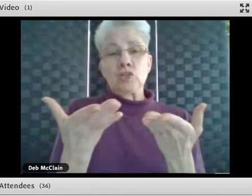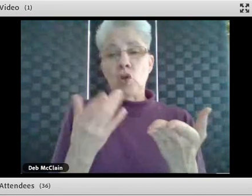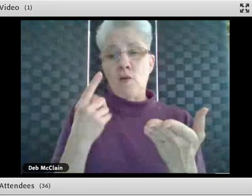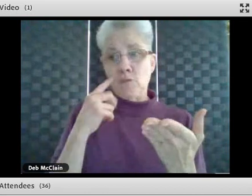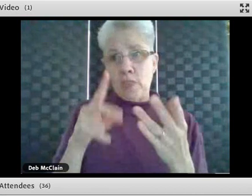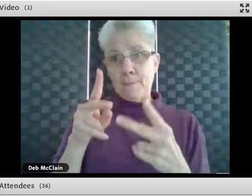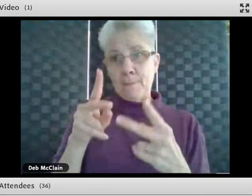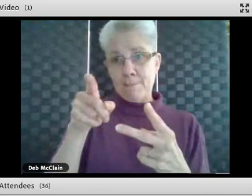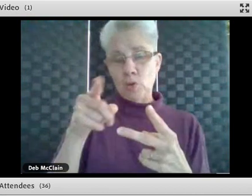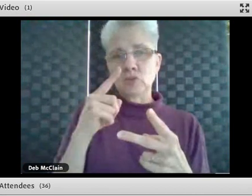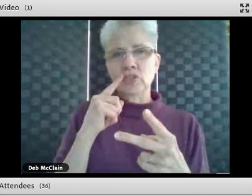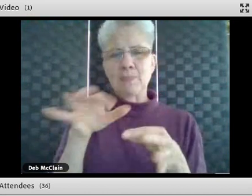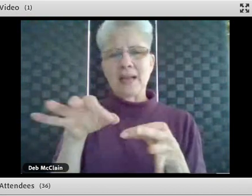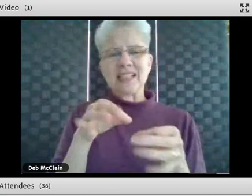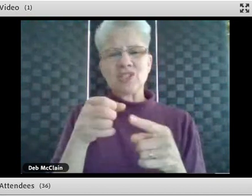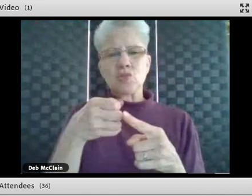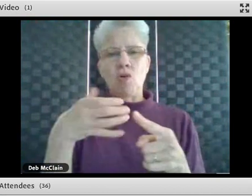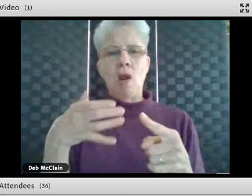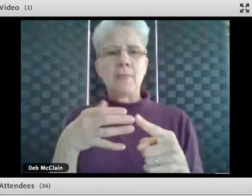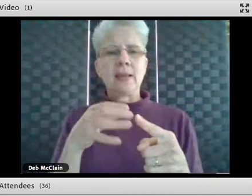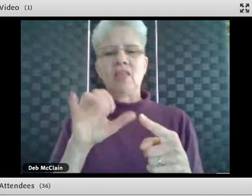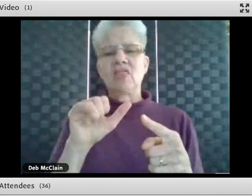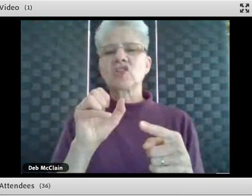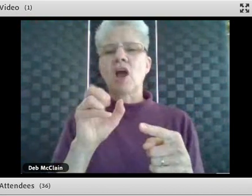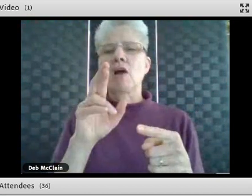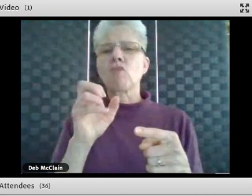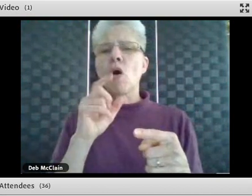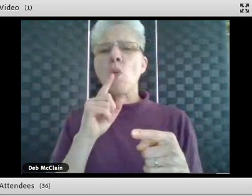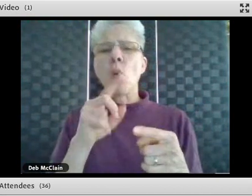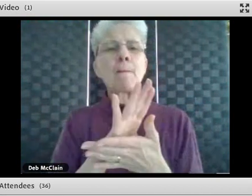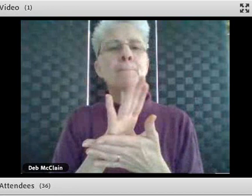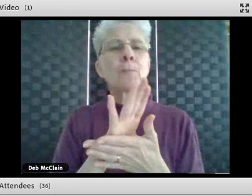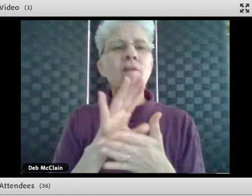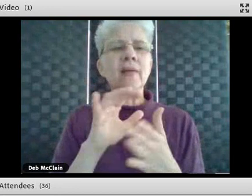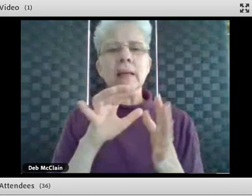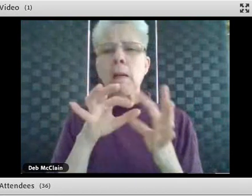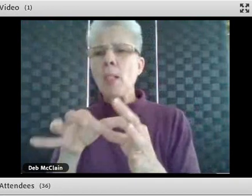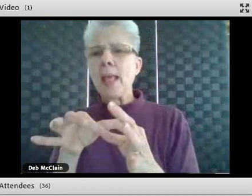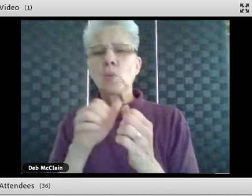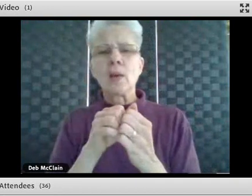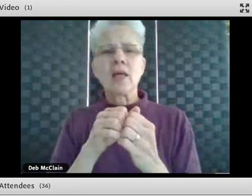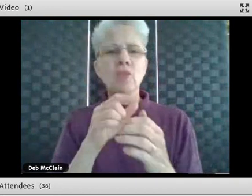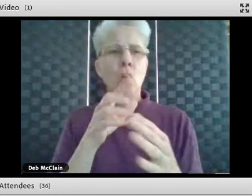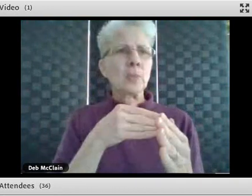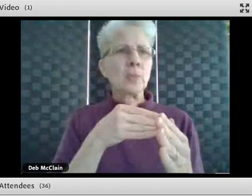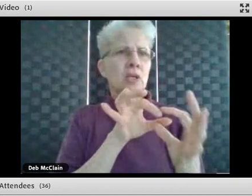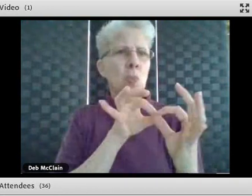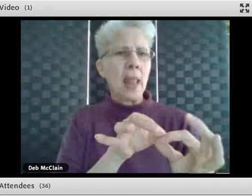just by maybe describing the genre, right? Like, the movie genre or the music genre that it's a part of, right?